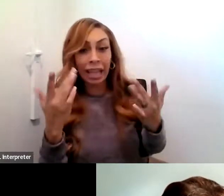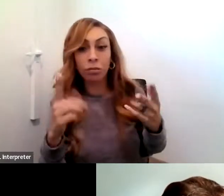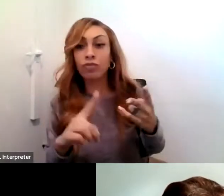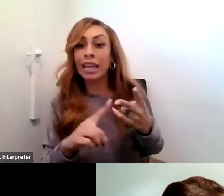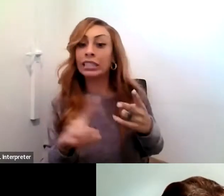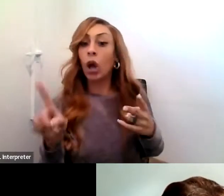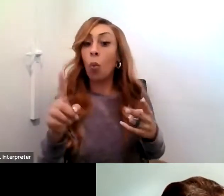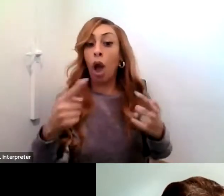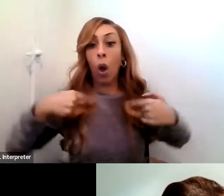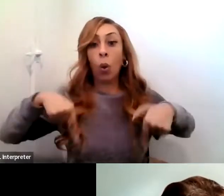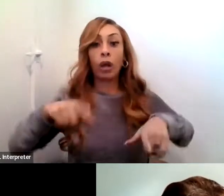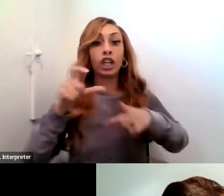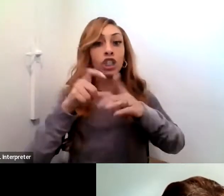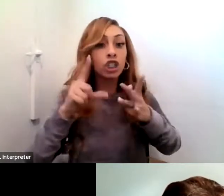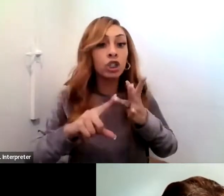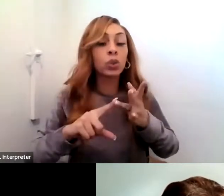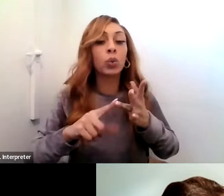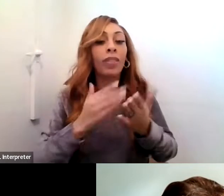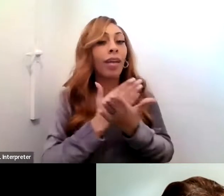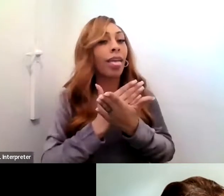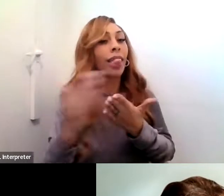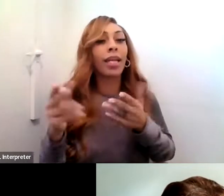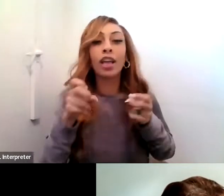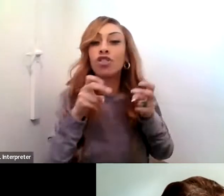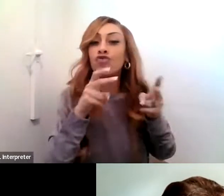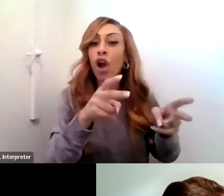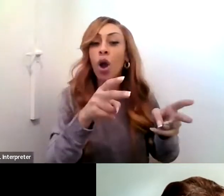what we're doing with the very clear route to booking tickets and attending.